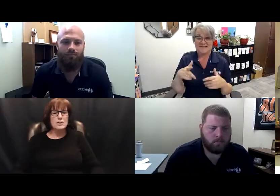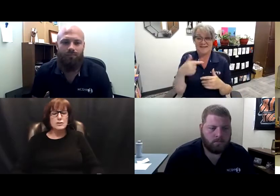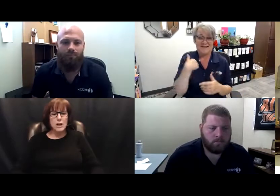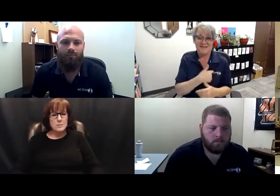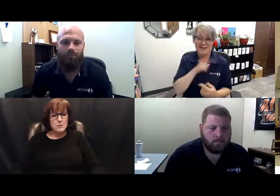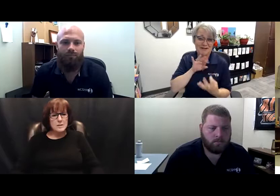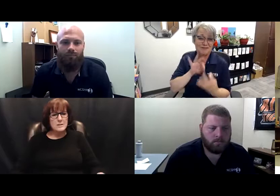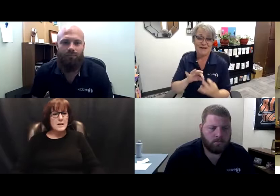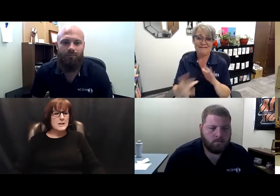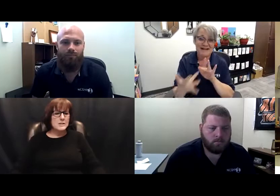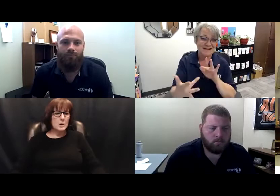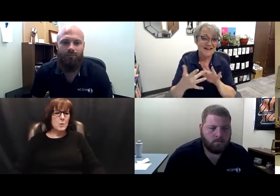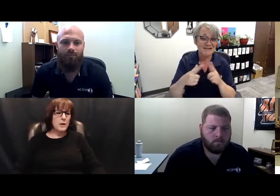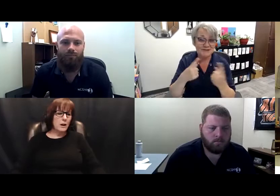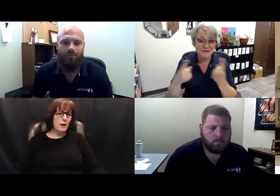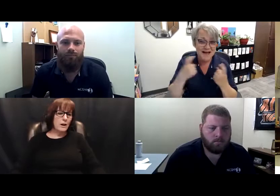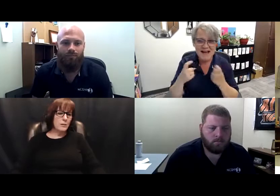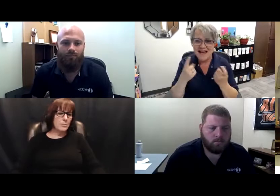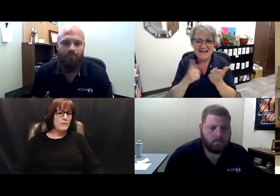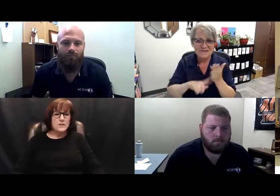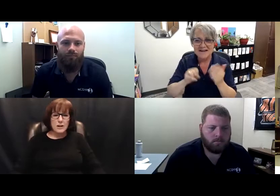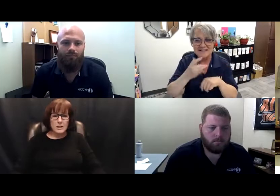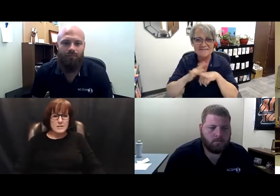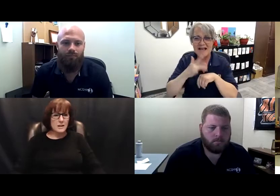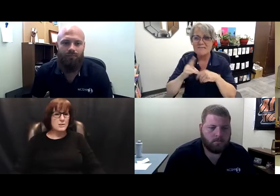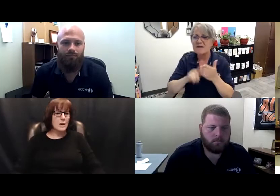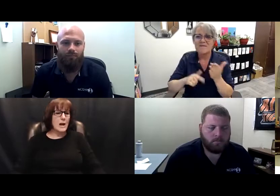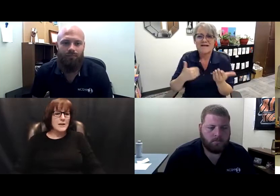job duties. So we are perfect to contact to ask